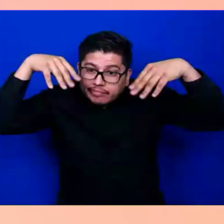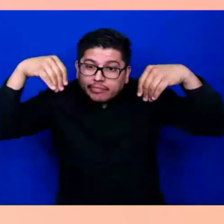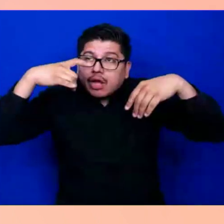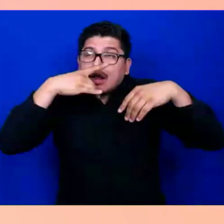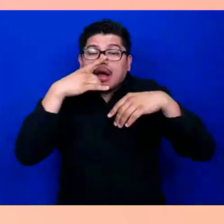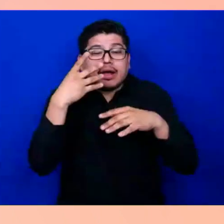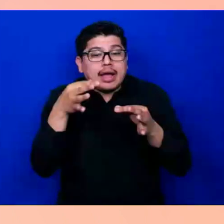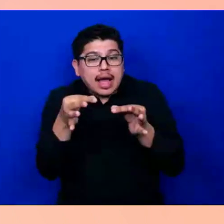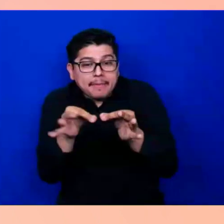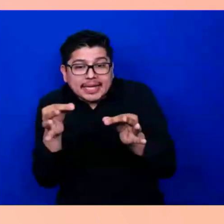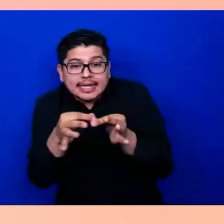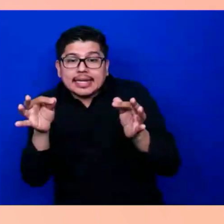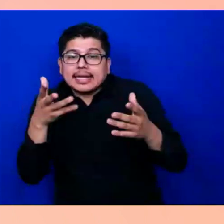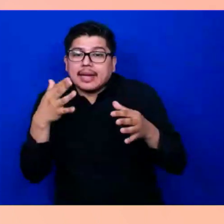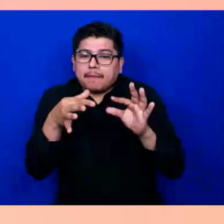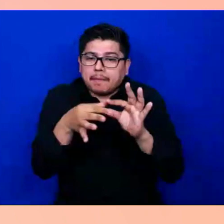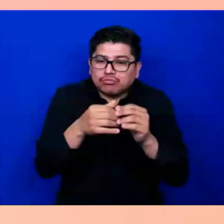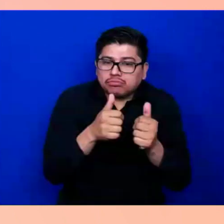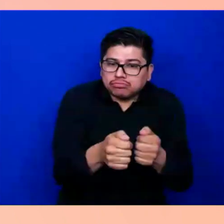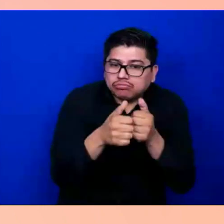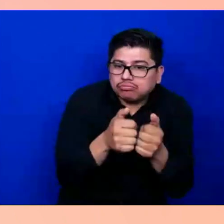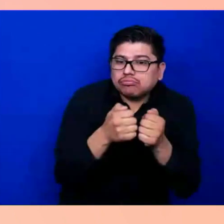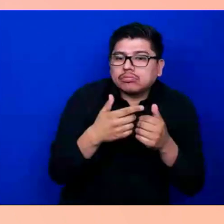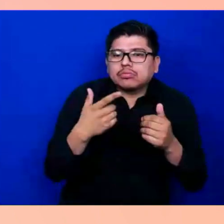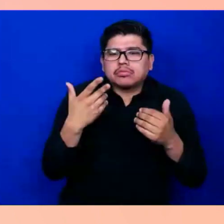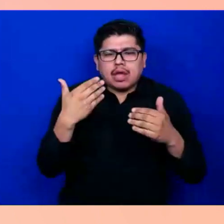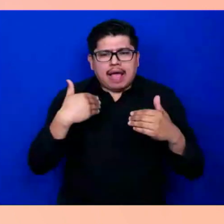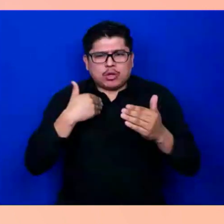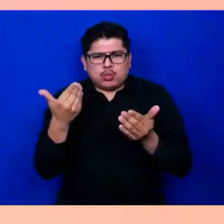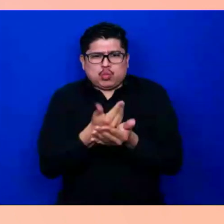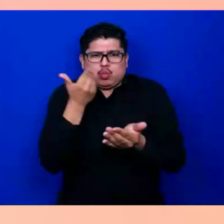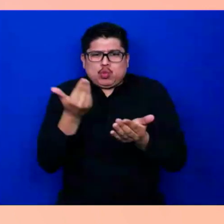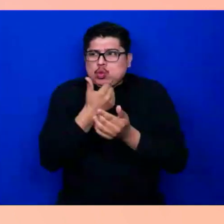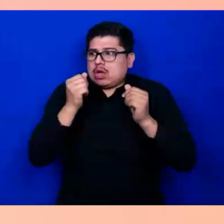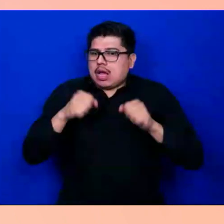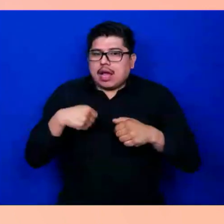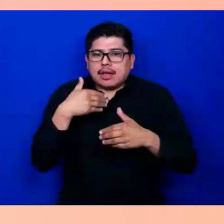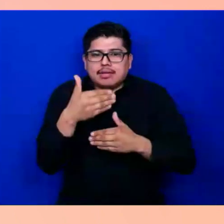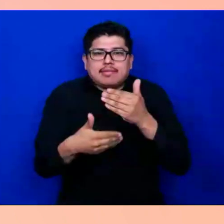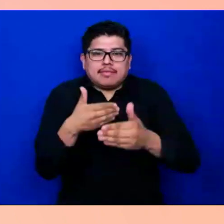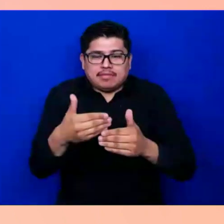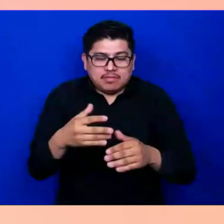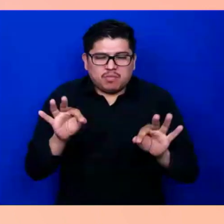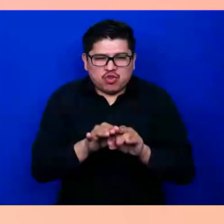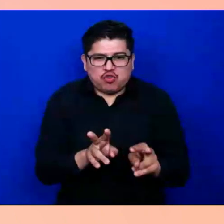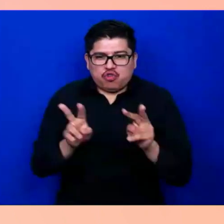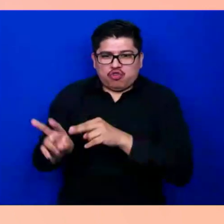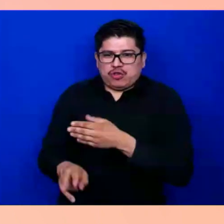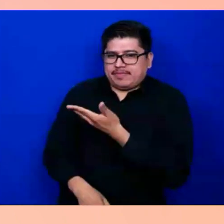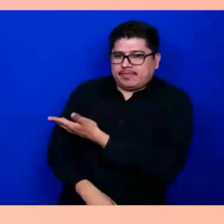with me of this new chapter. Let's see it in action. Let's bring up the new Bing and use it to plan